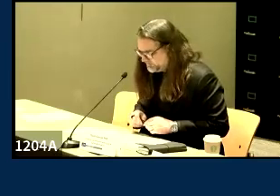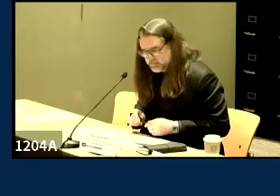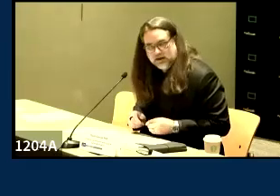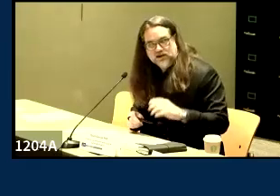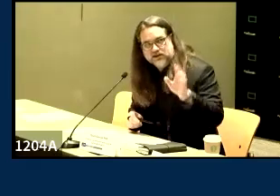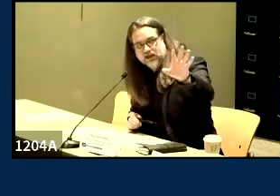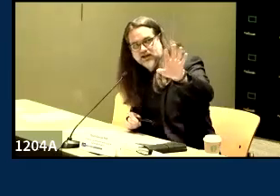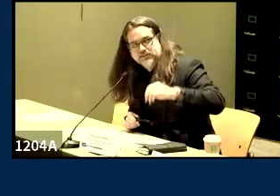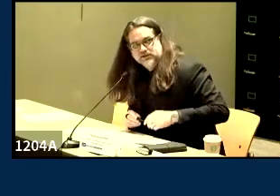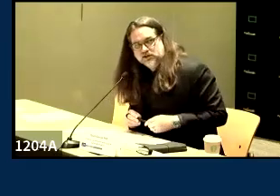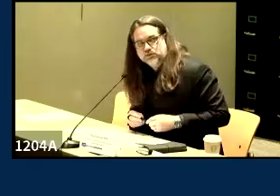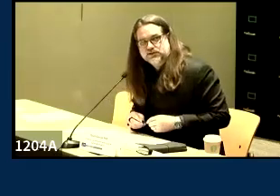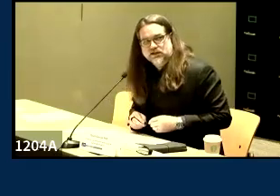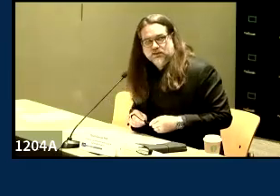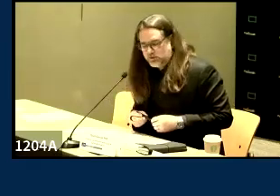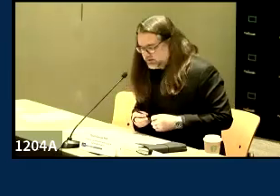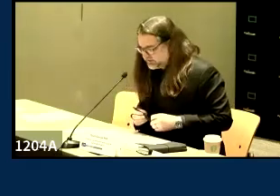Now, the last bit, this increased collaboration.